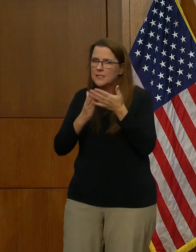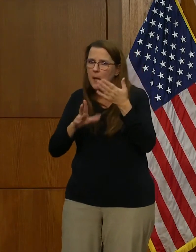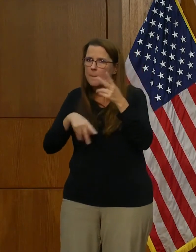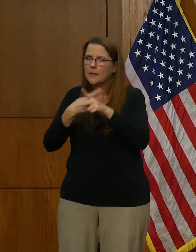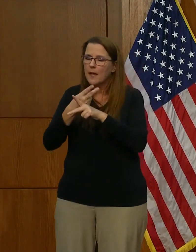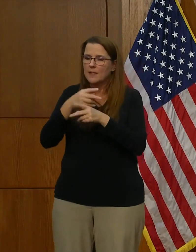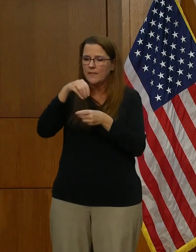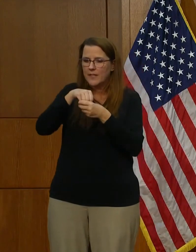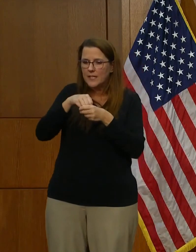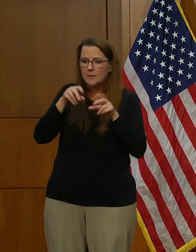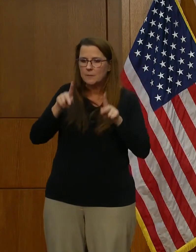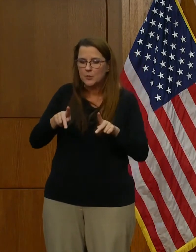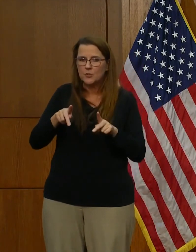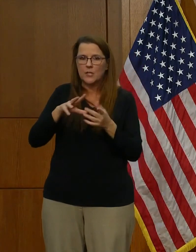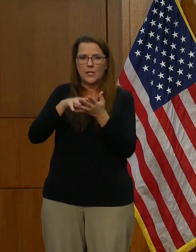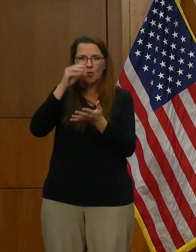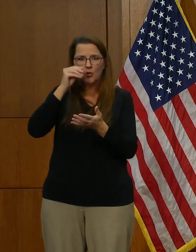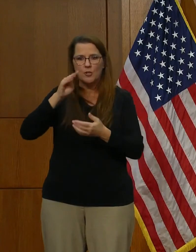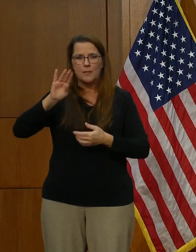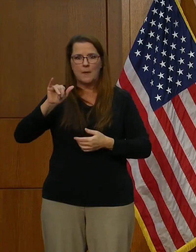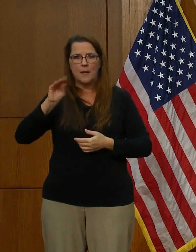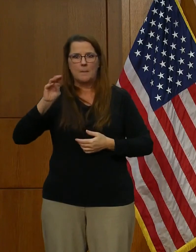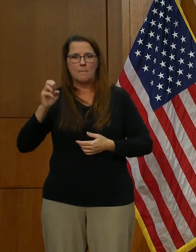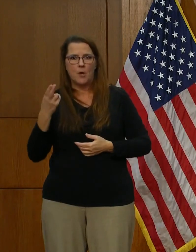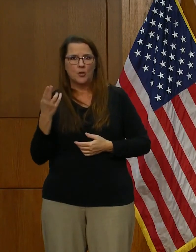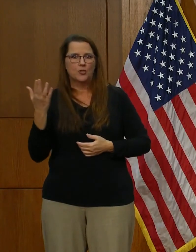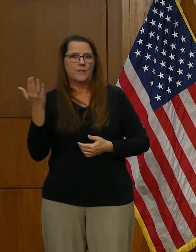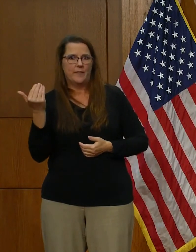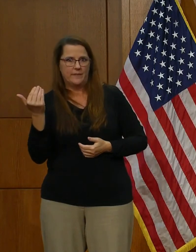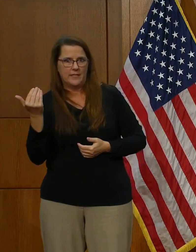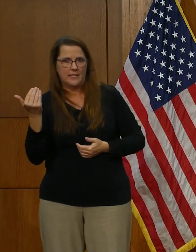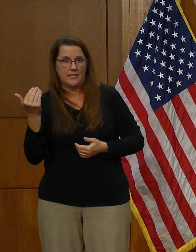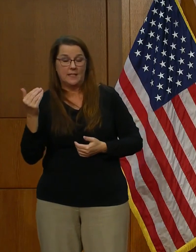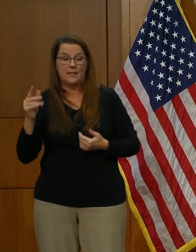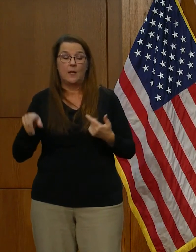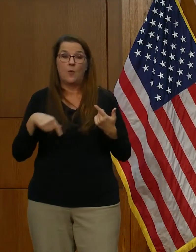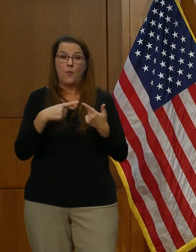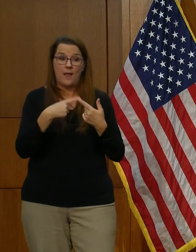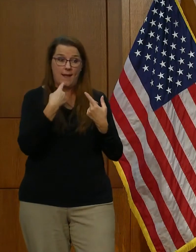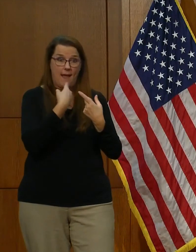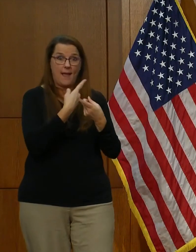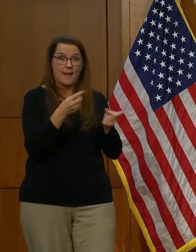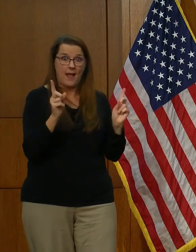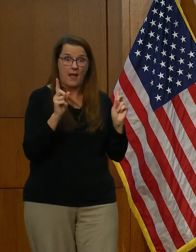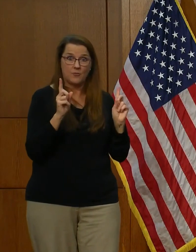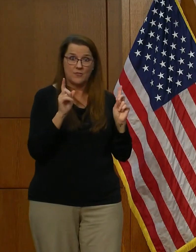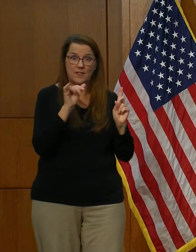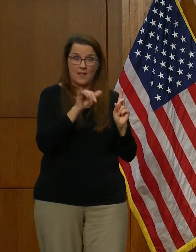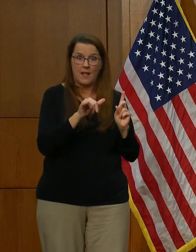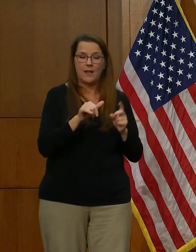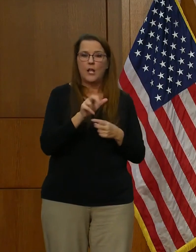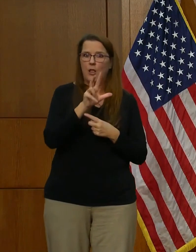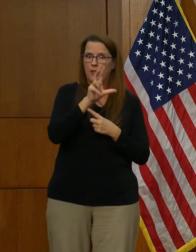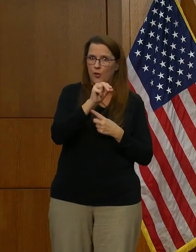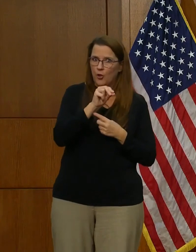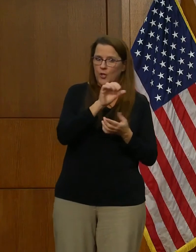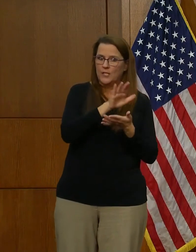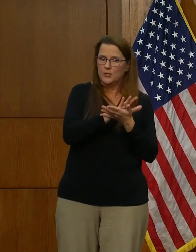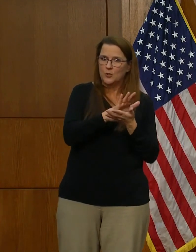SOME LEVEL OF IN PERSON LEARNING BY MARCH, THE 15 WHEN